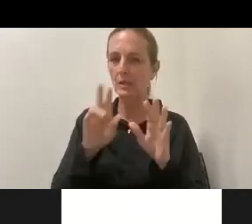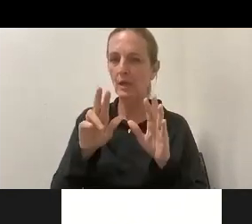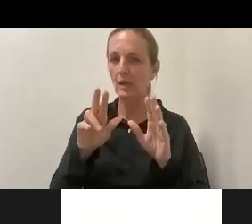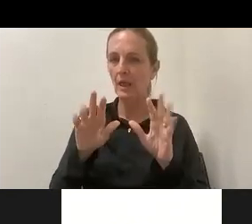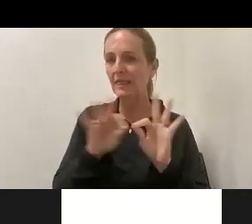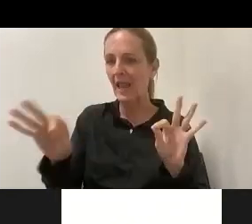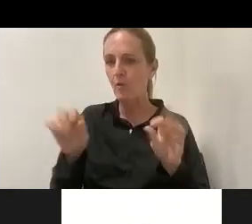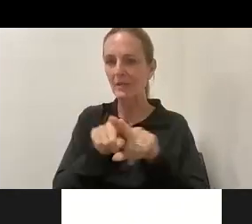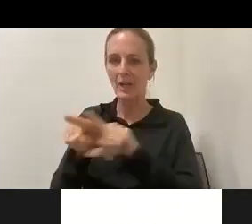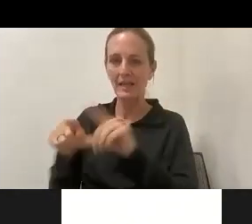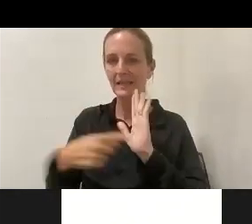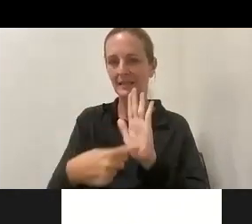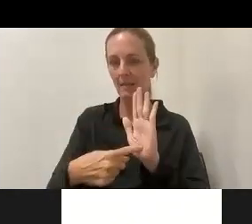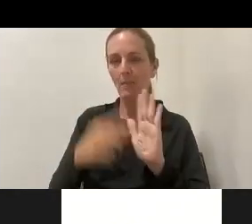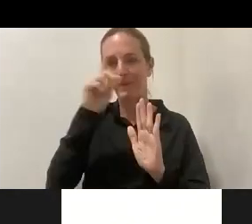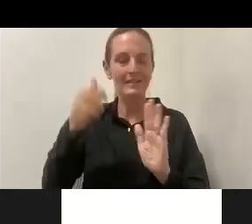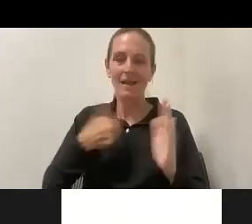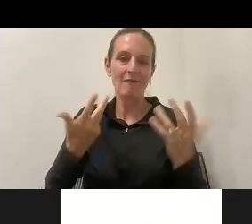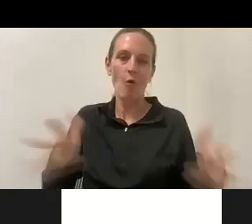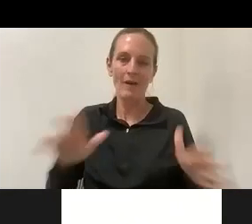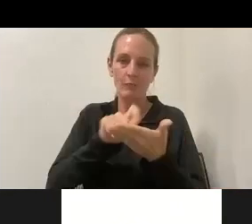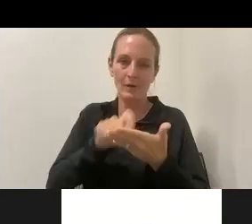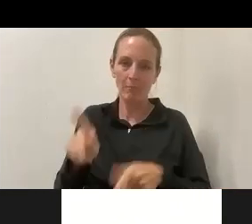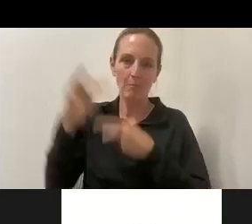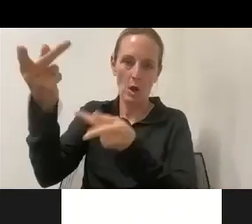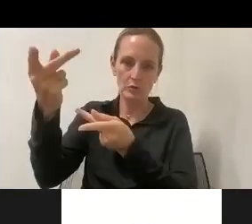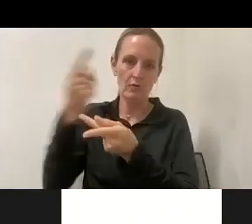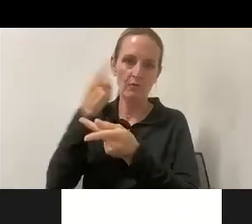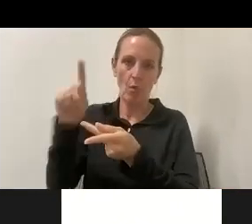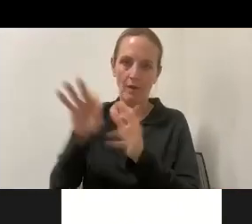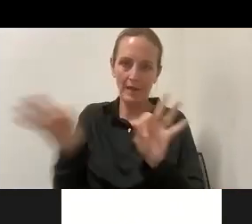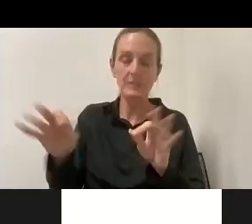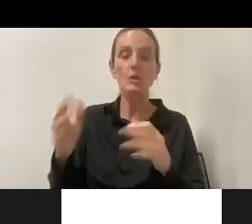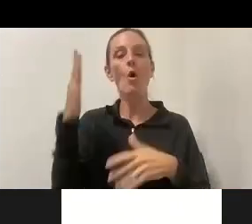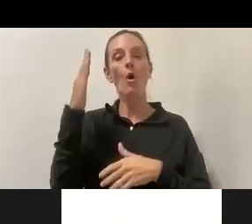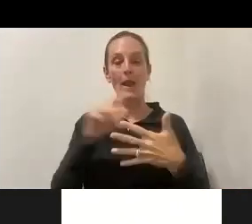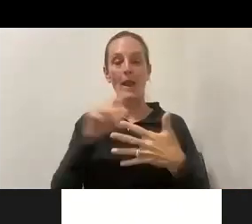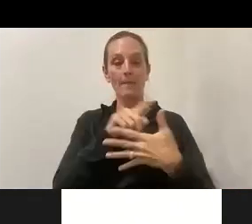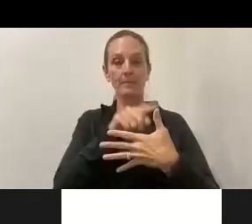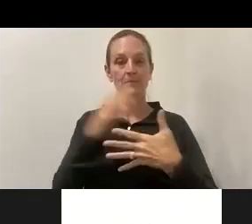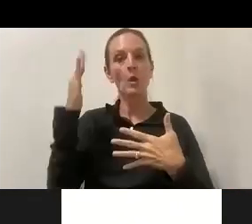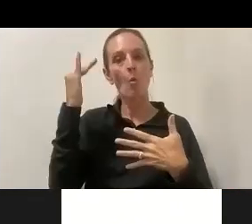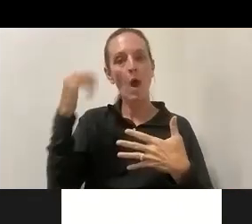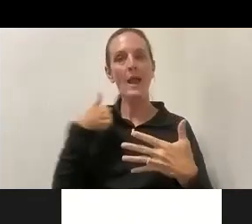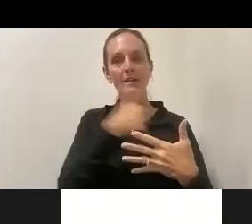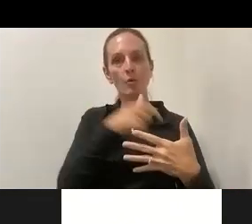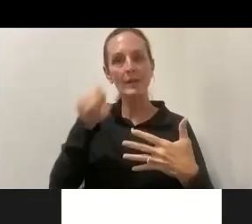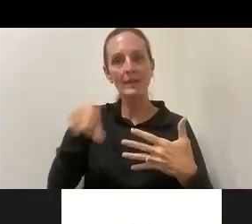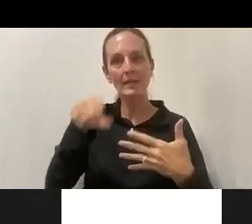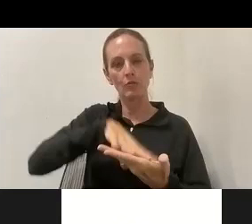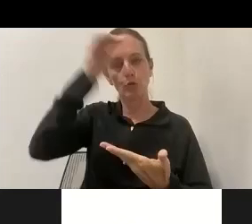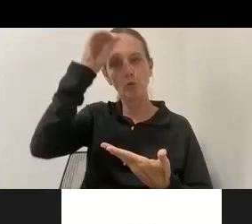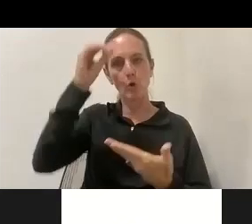Haida language. So why do we need to learn Haida in our community, is the question mark? Well we